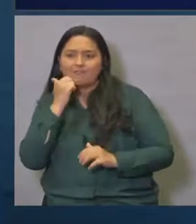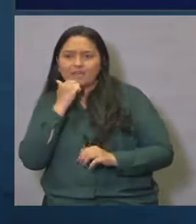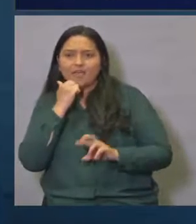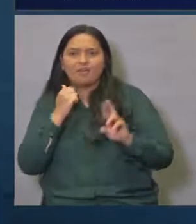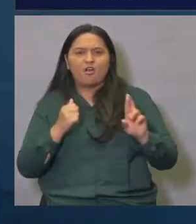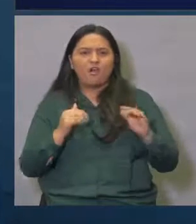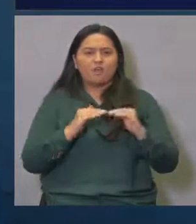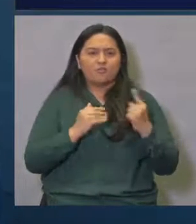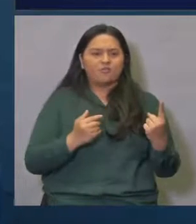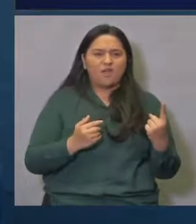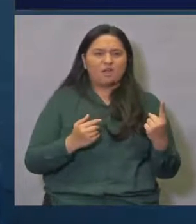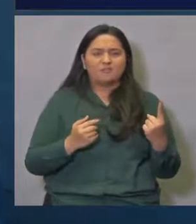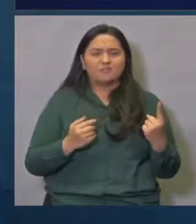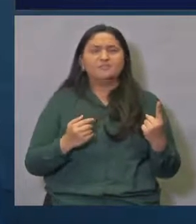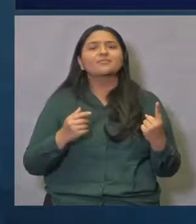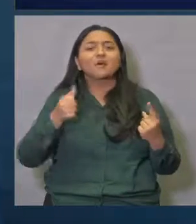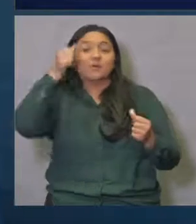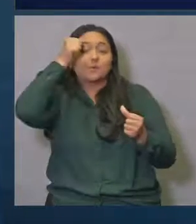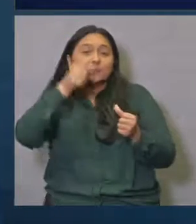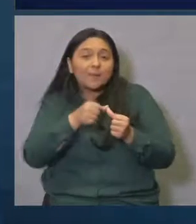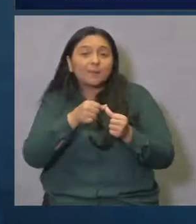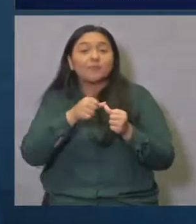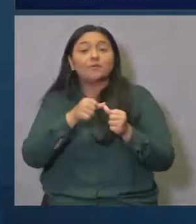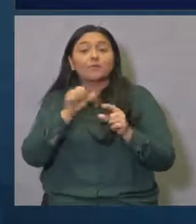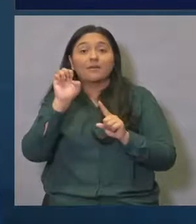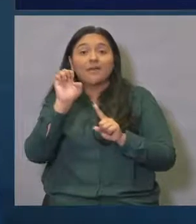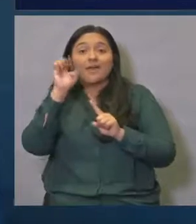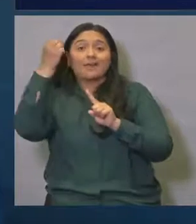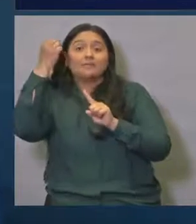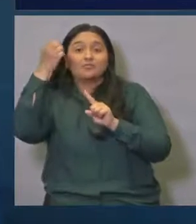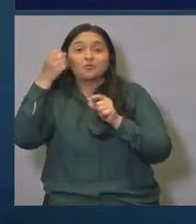THAN WHERE WE ARE, WITH 500